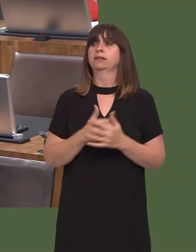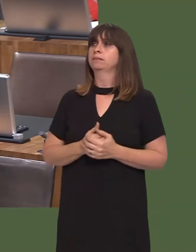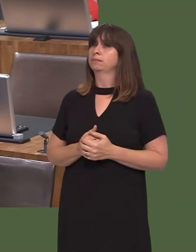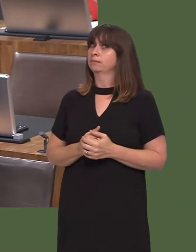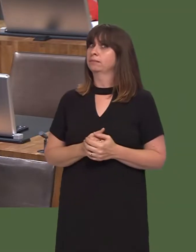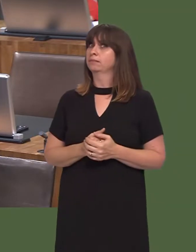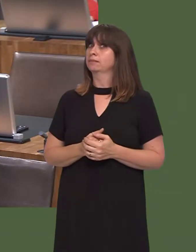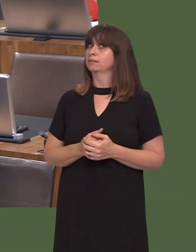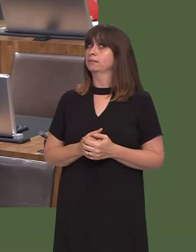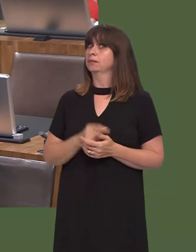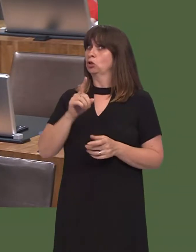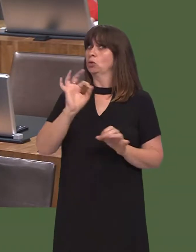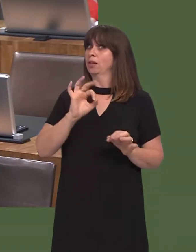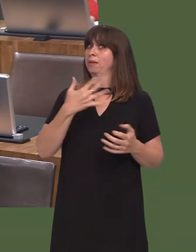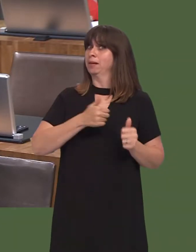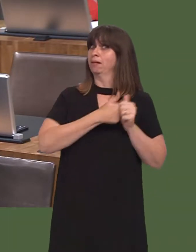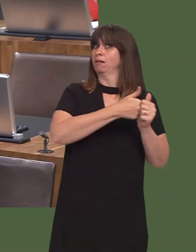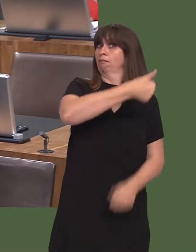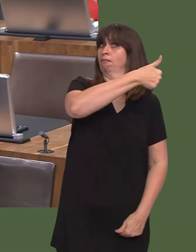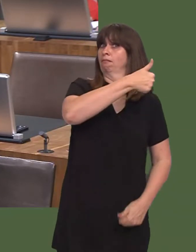Andrew R.T. Davies: I notice you didnít give a vote of confidence to the chair of the health